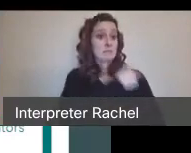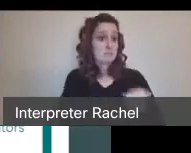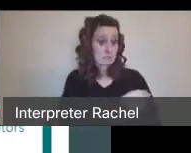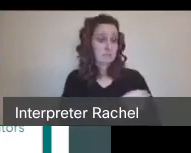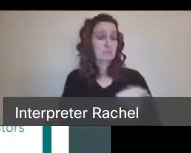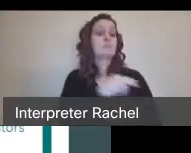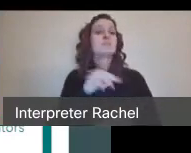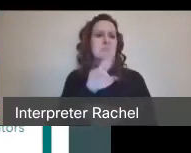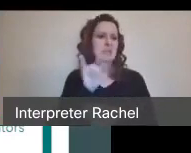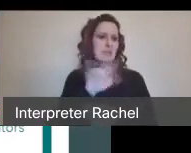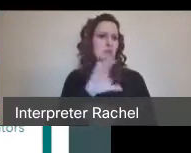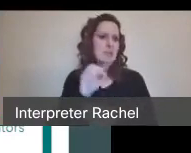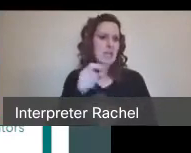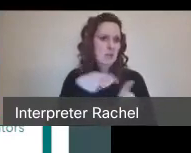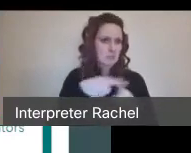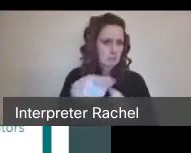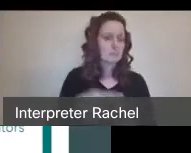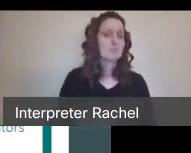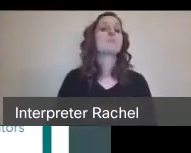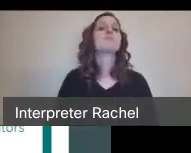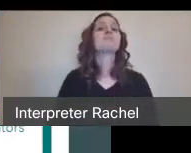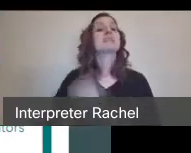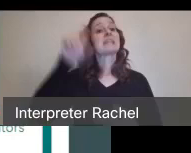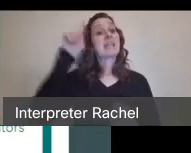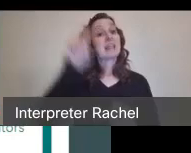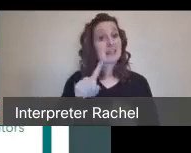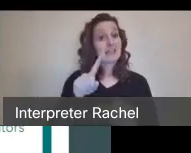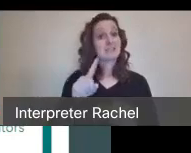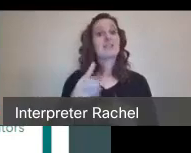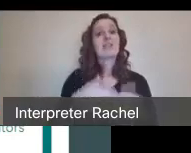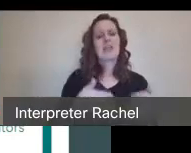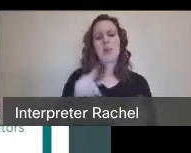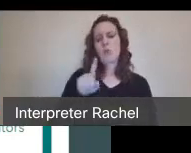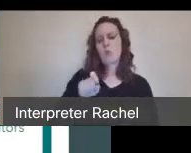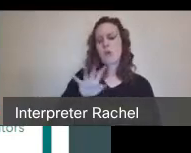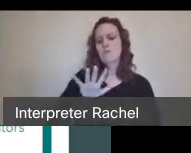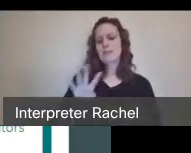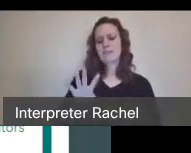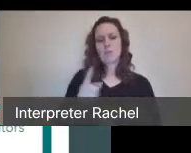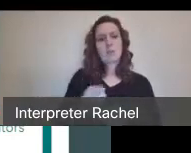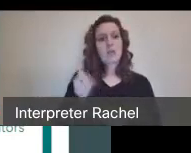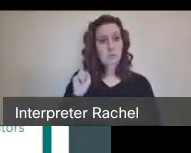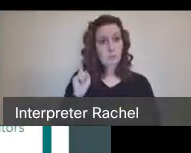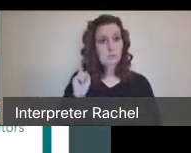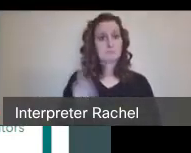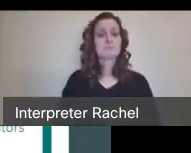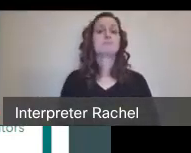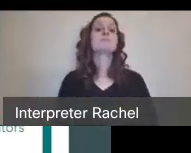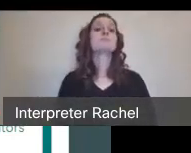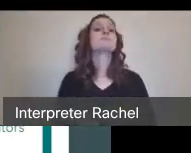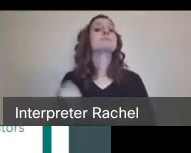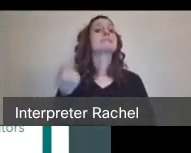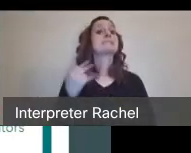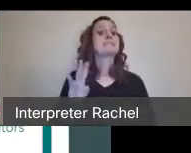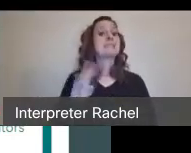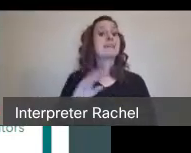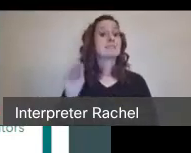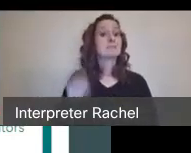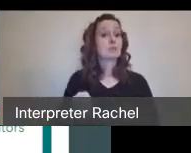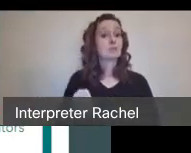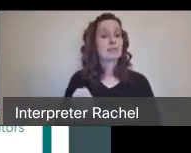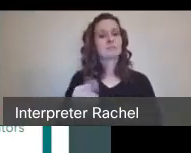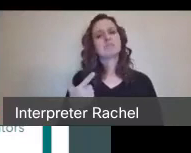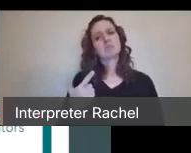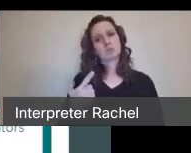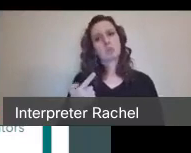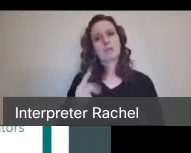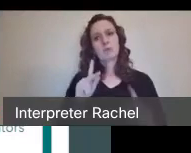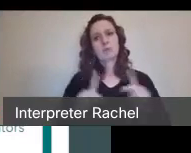hospital. This has decreased from 154 last week. 17% or 21 of these individuals are requiring